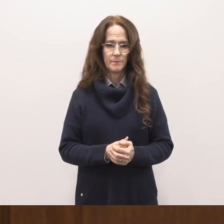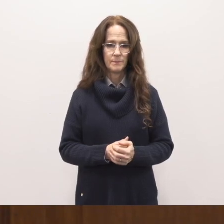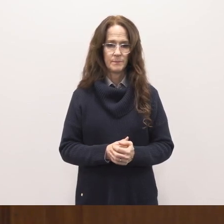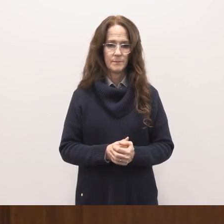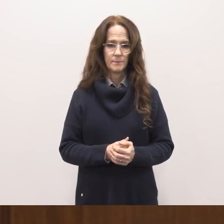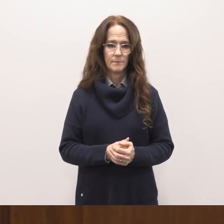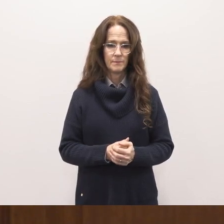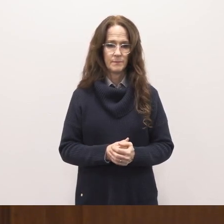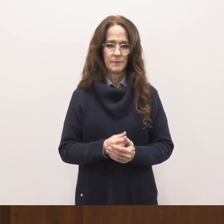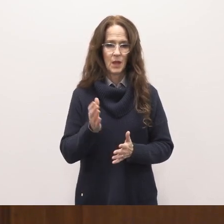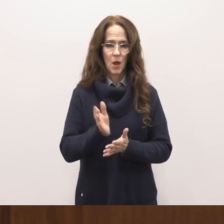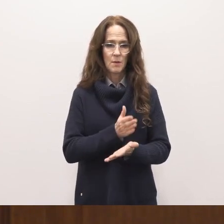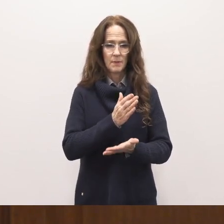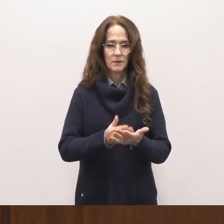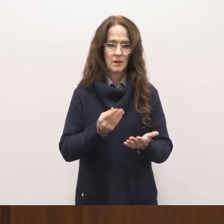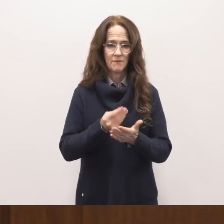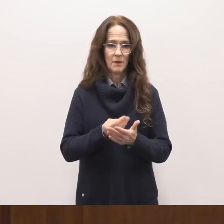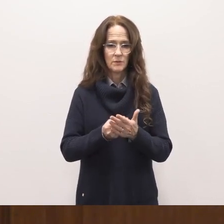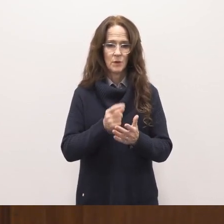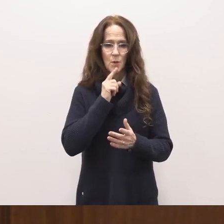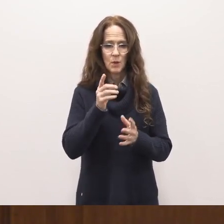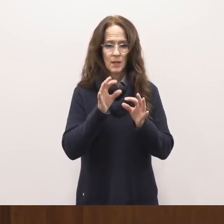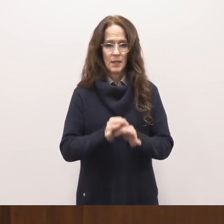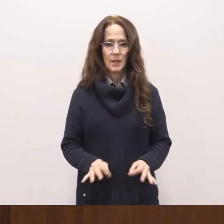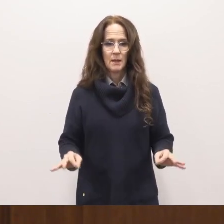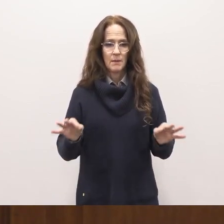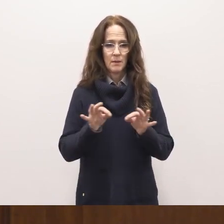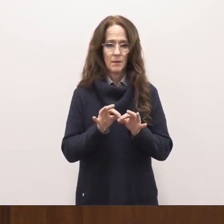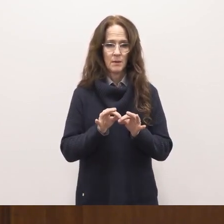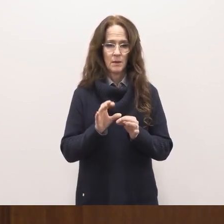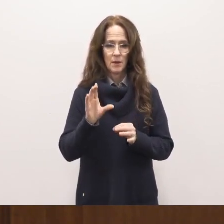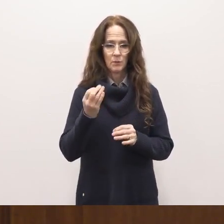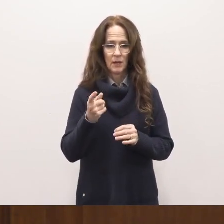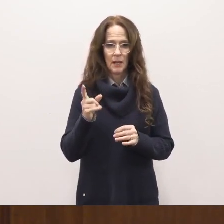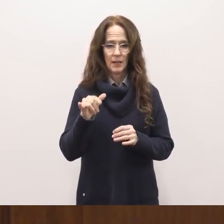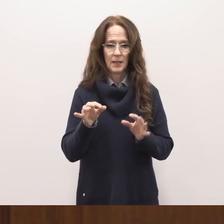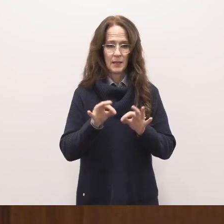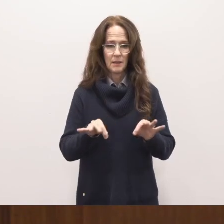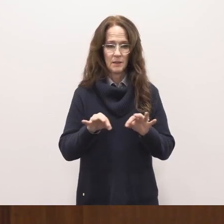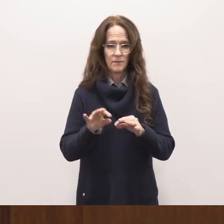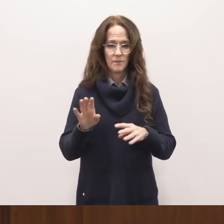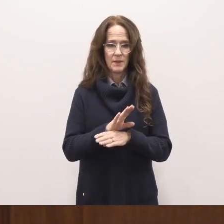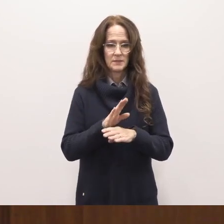Our budget and our finances are extremely important. Critically important. For the business of the district.